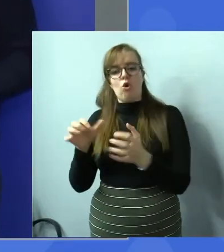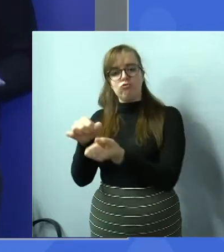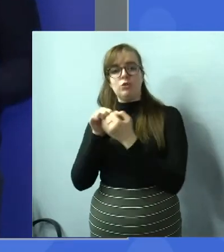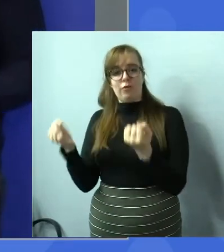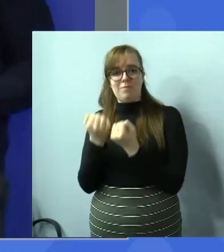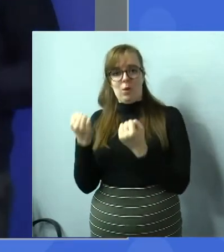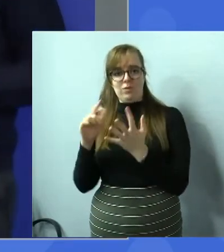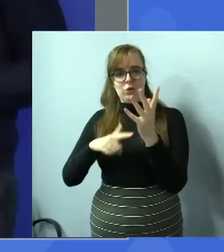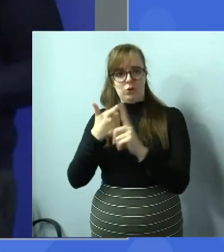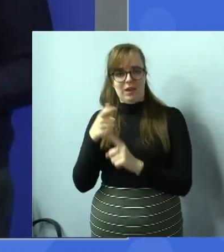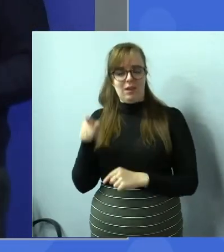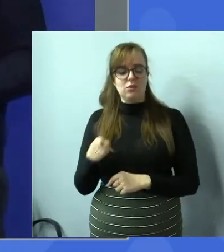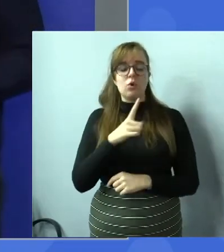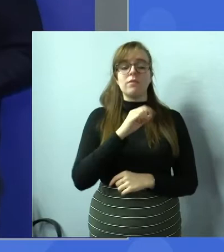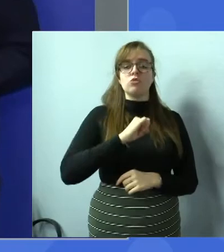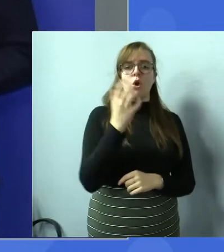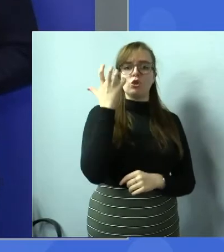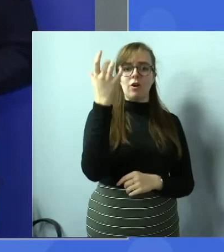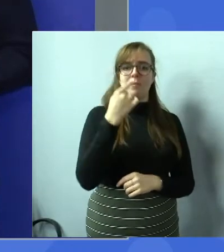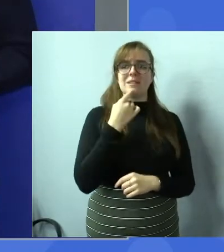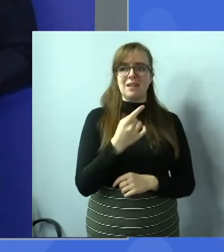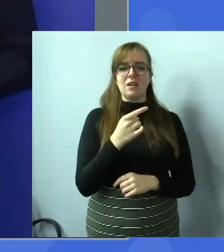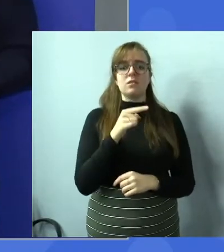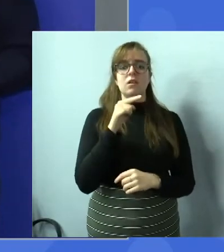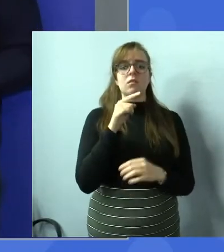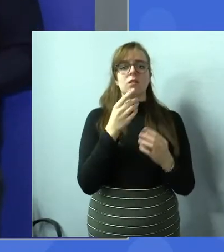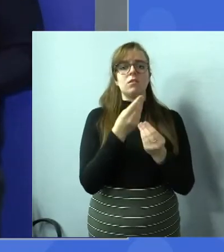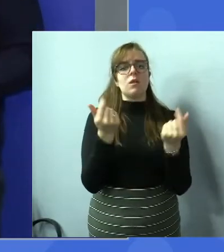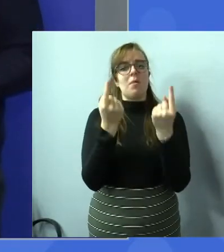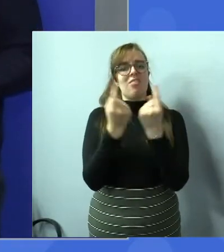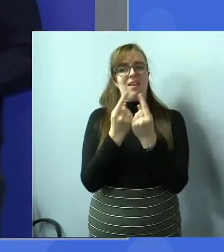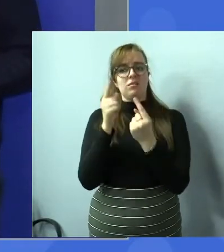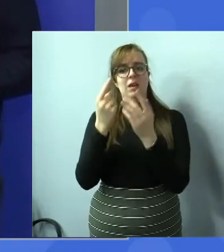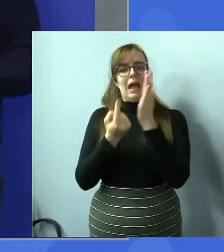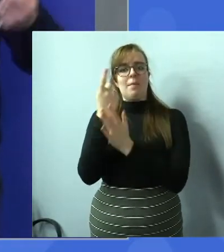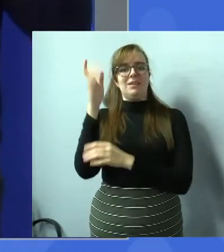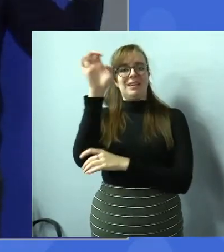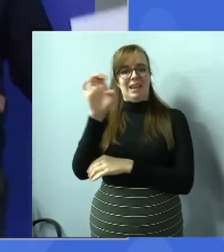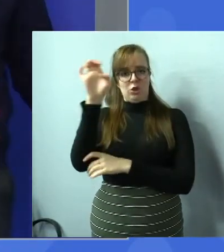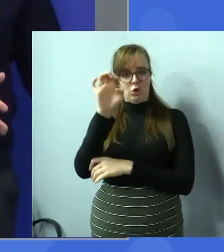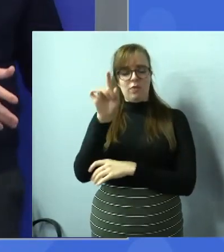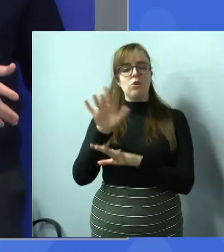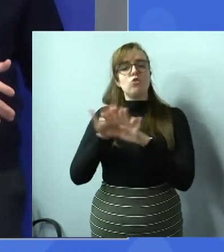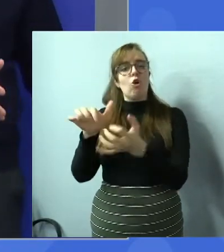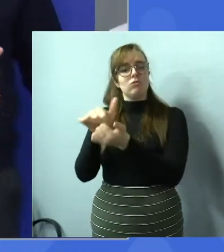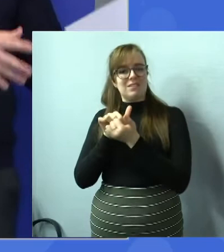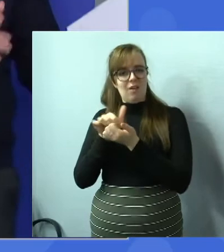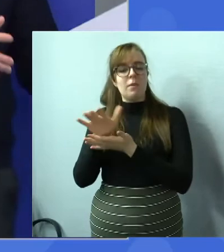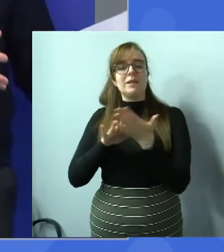well the Scottish government makes the case that these things have done the EU label would have not been reserved therefore when they come back they should automatically convite that supports Parliament and be you decide